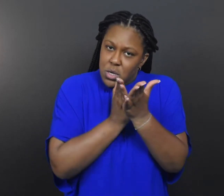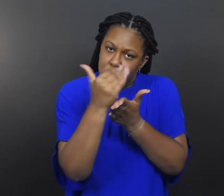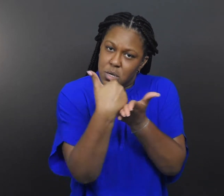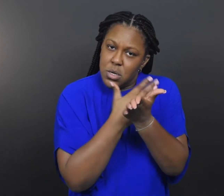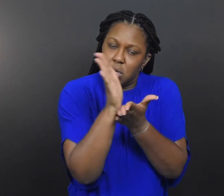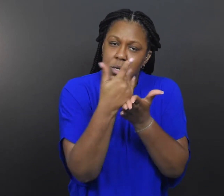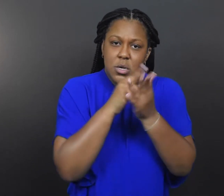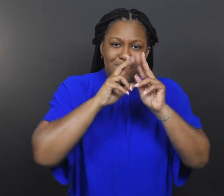threats.